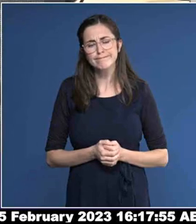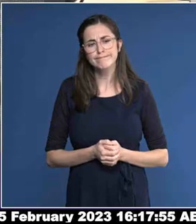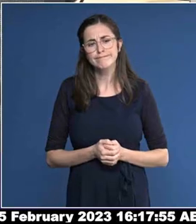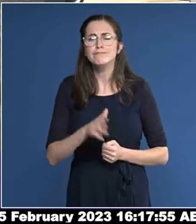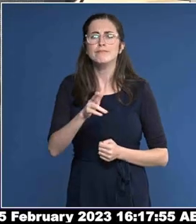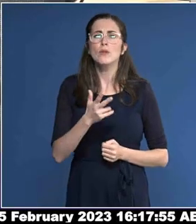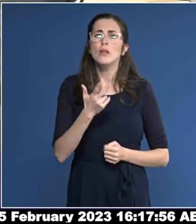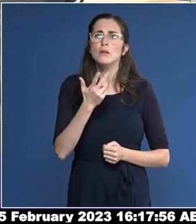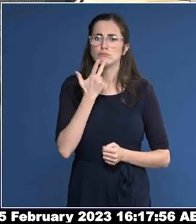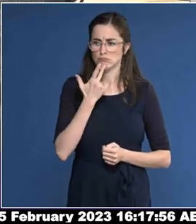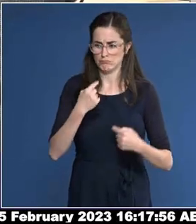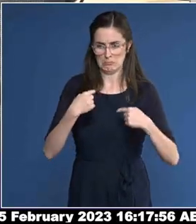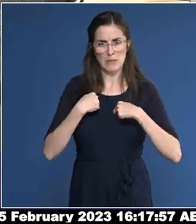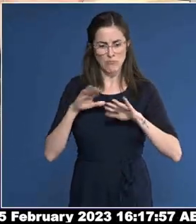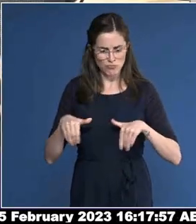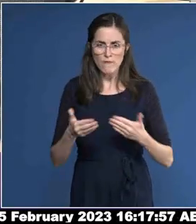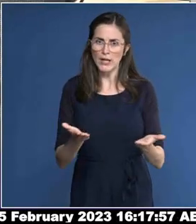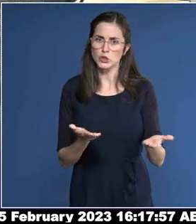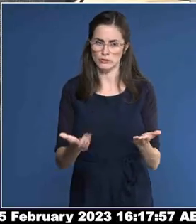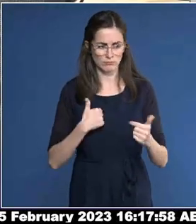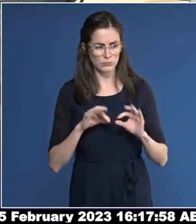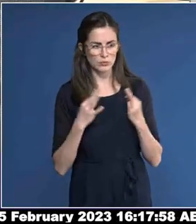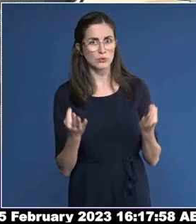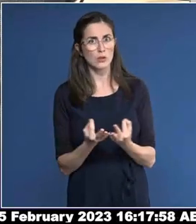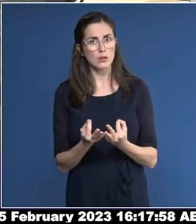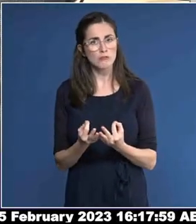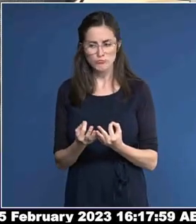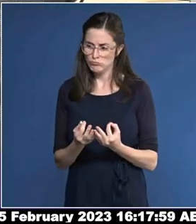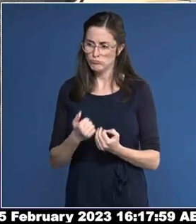and I have got a support coordinator and I offer a range of other services, and I